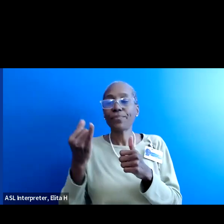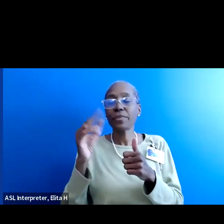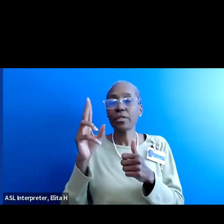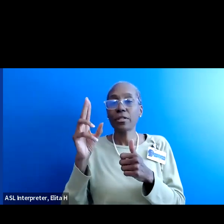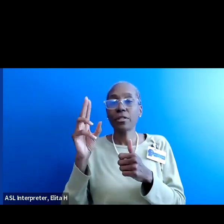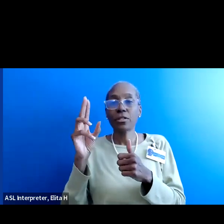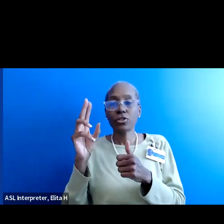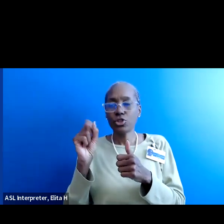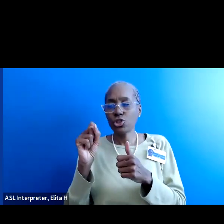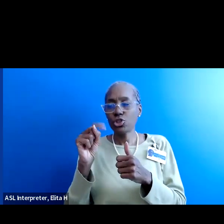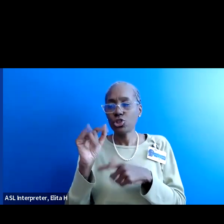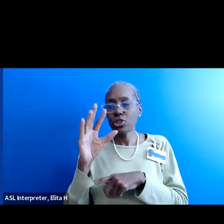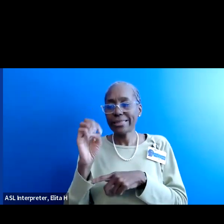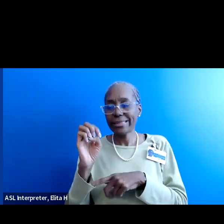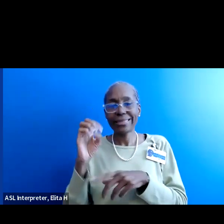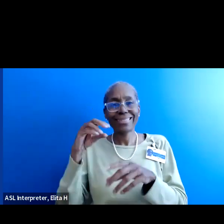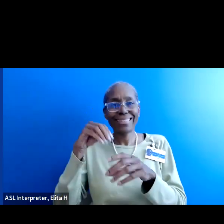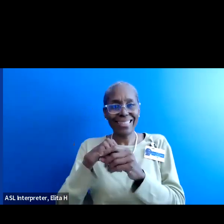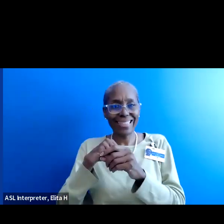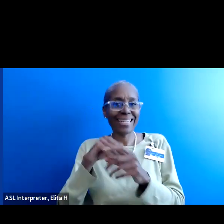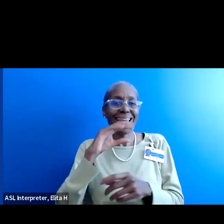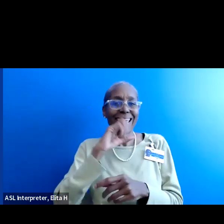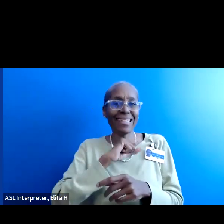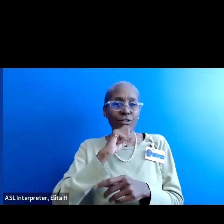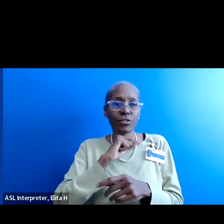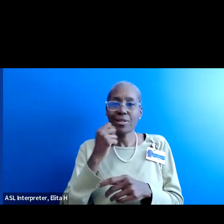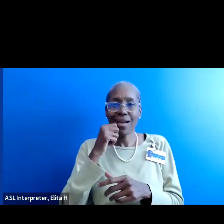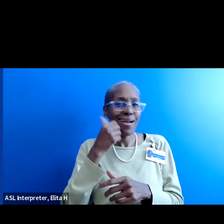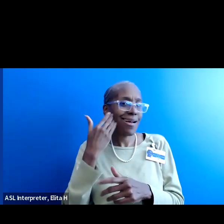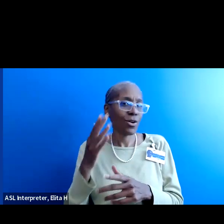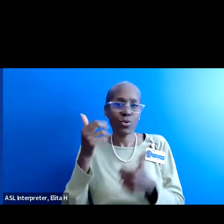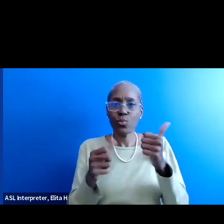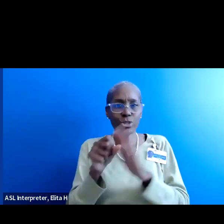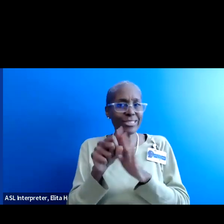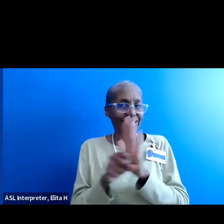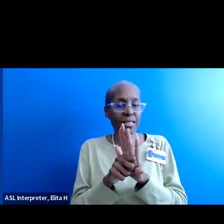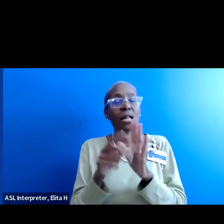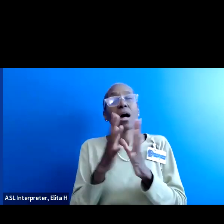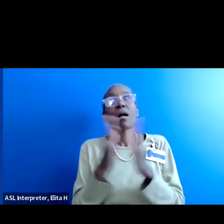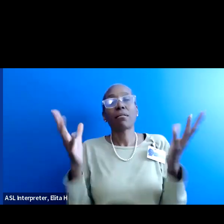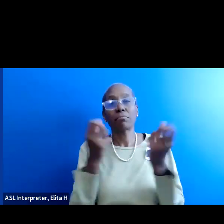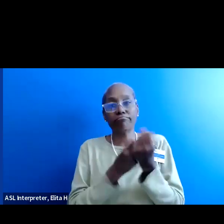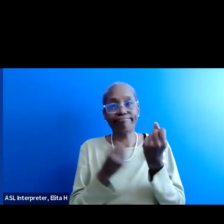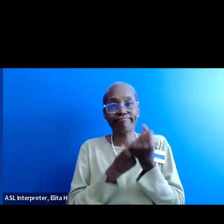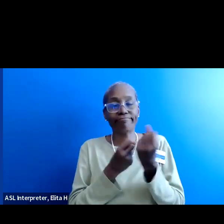I'm not sure what state you're in, but they do a lot of advocacy related to HCBS.